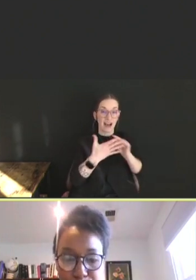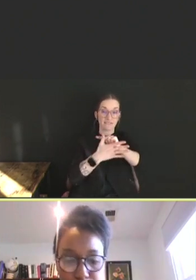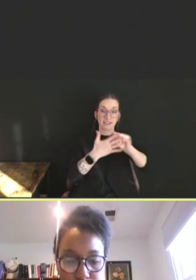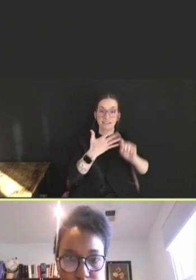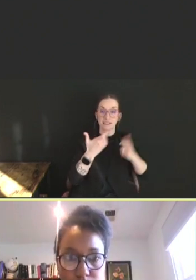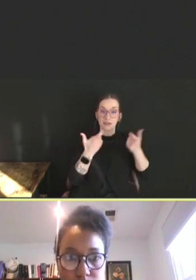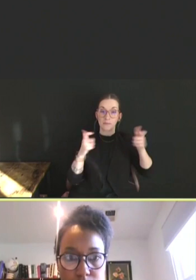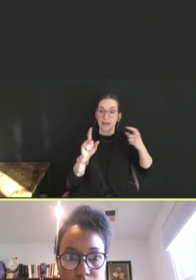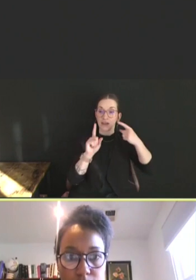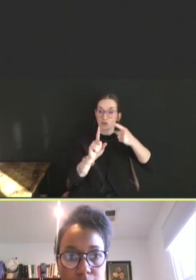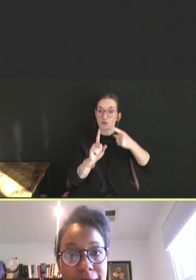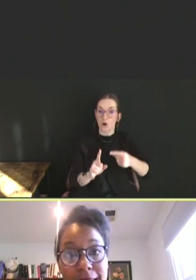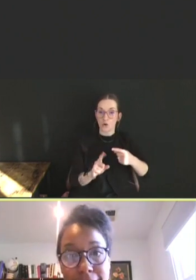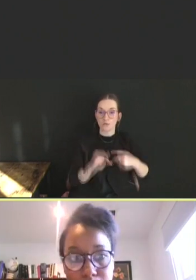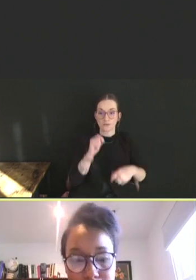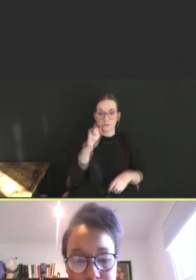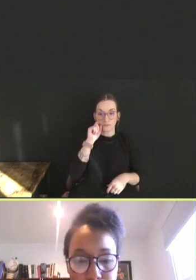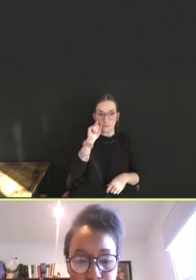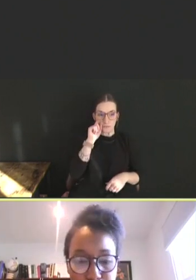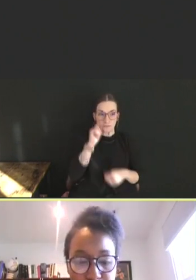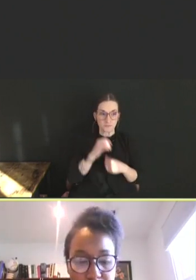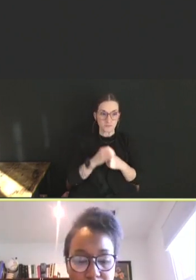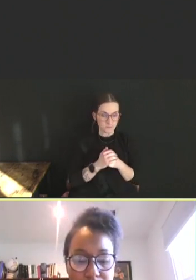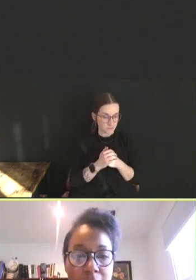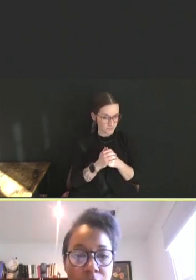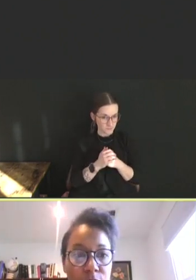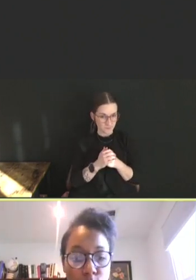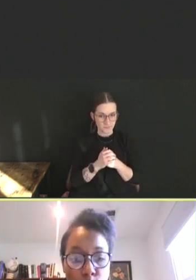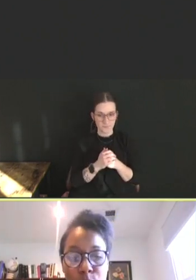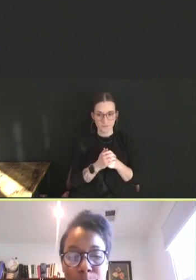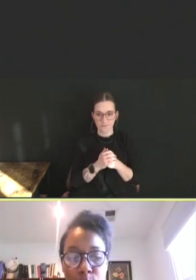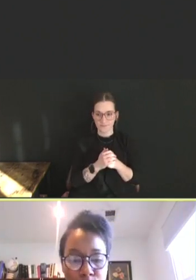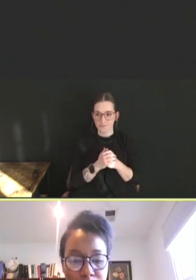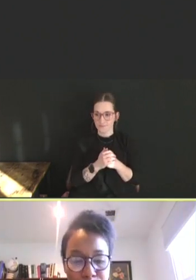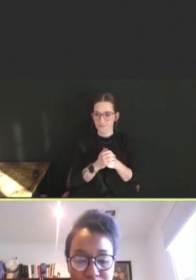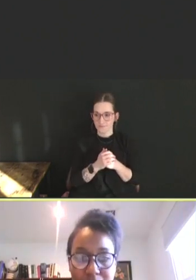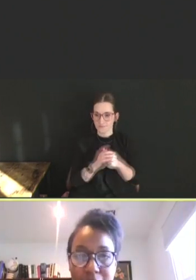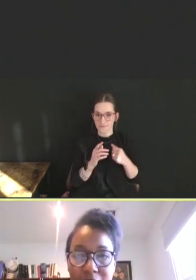Next slide, please. Goal Number One.